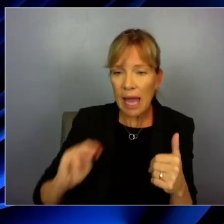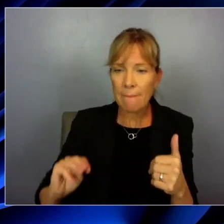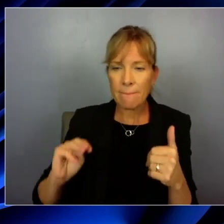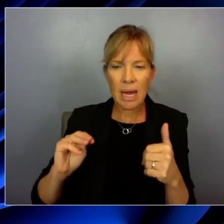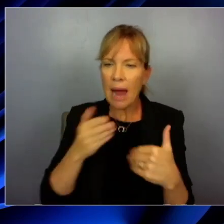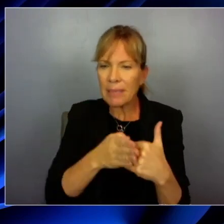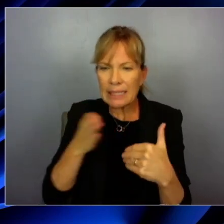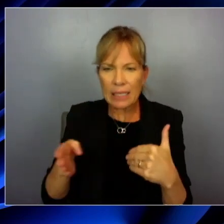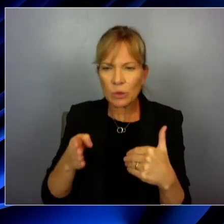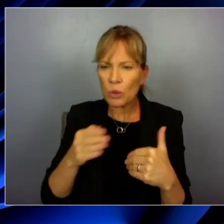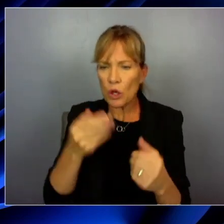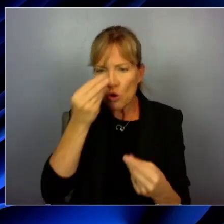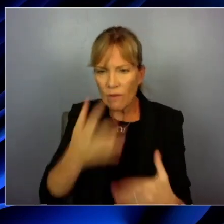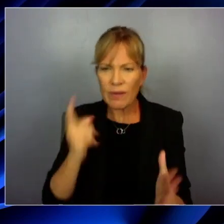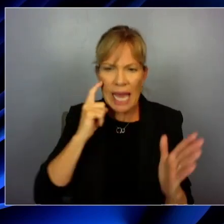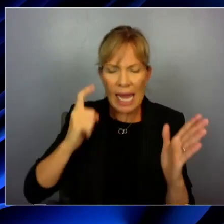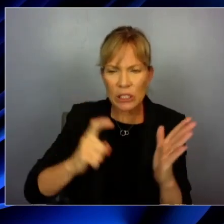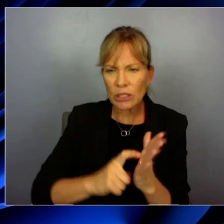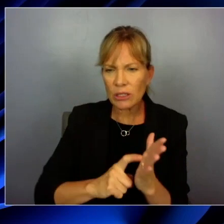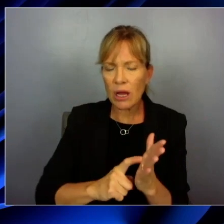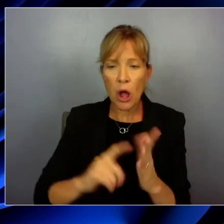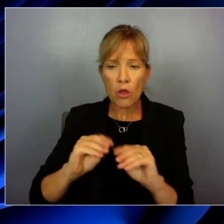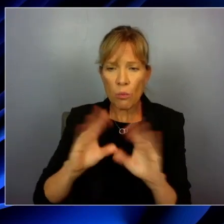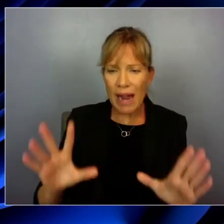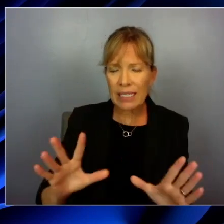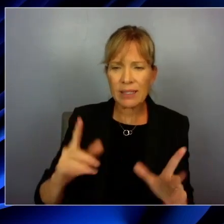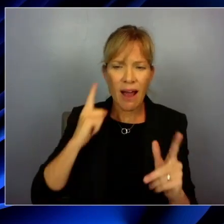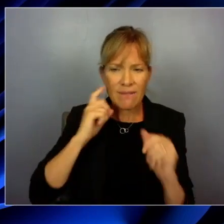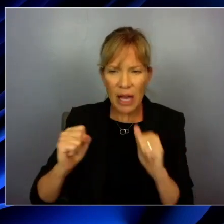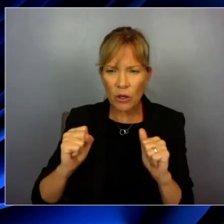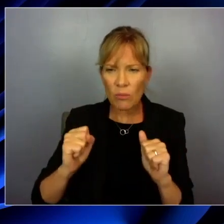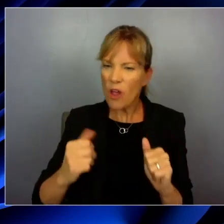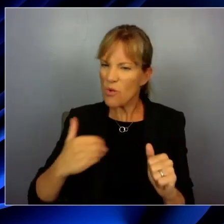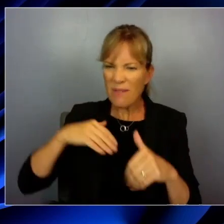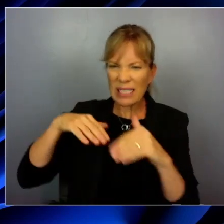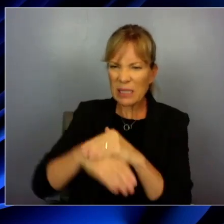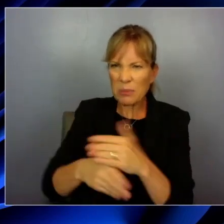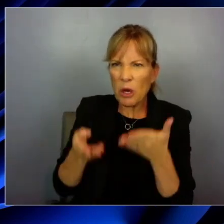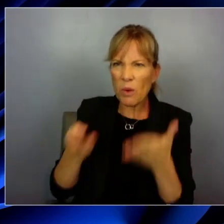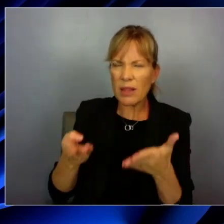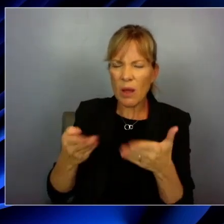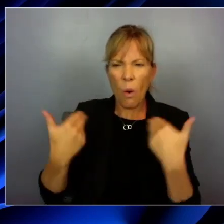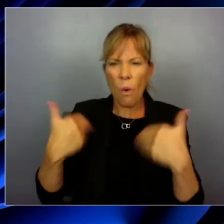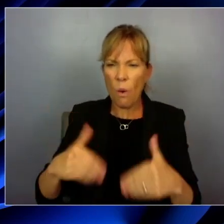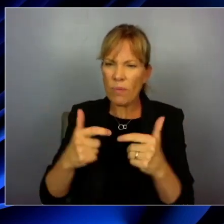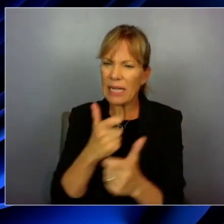brightness in your volume, right there. We've got accessibility. That's a massive moment for us all, isn't it? Jeremy, yeah,